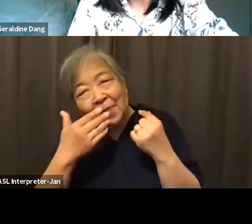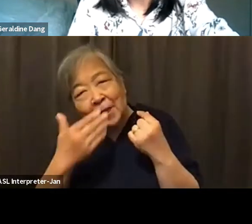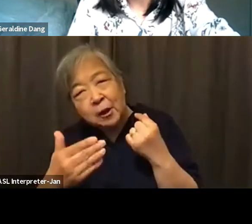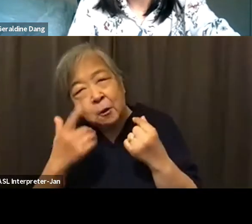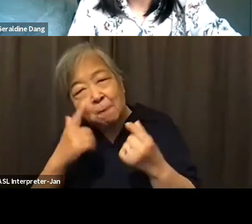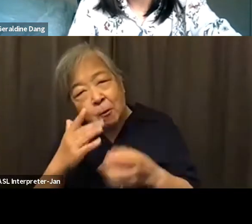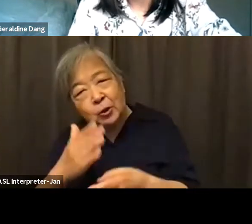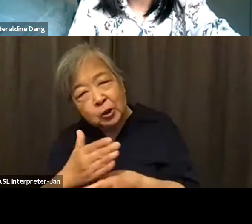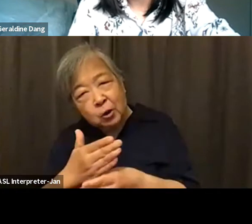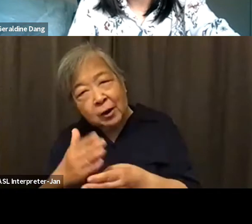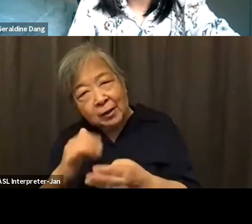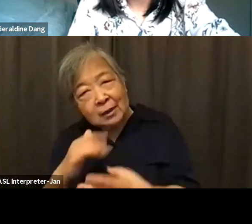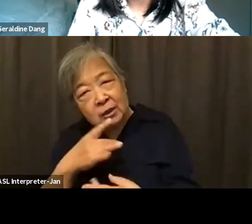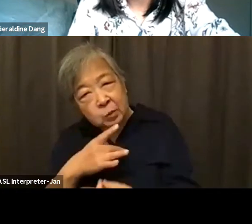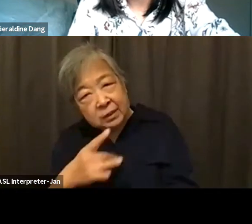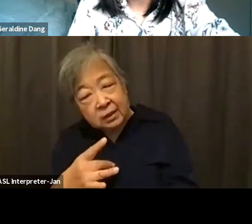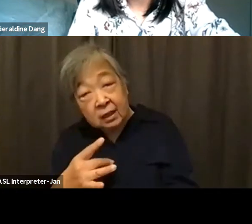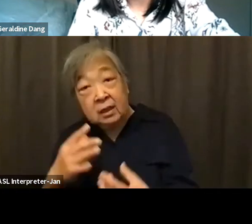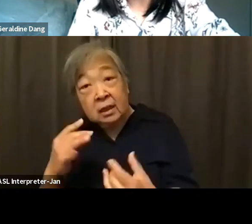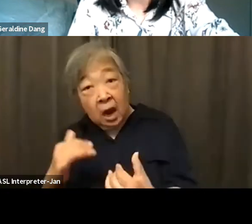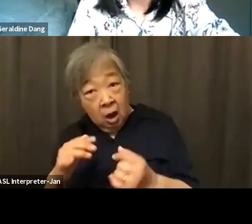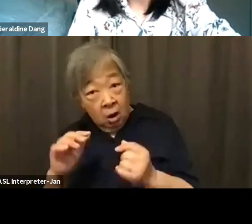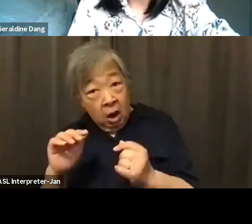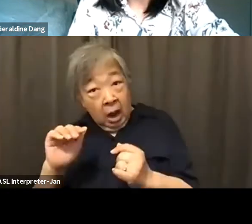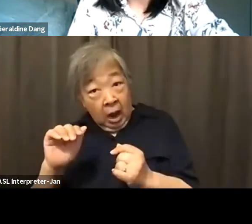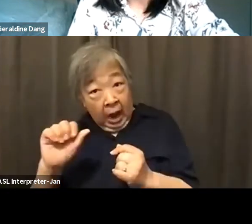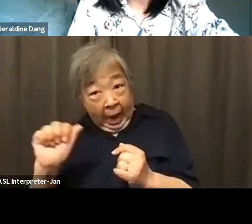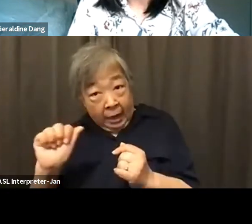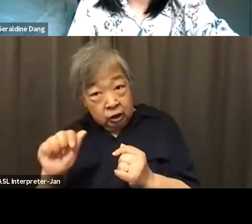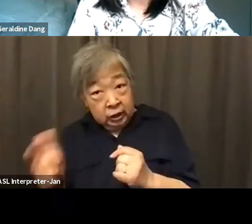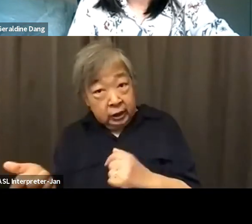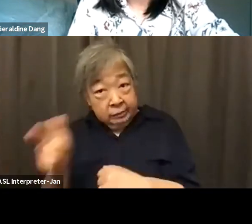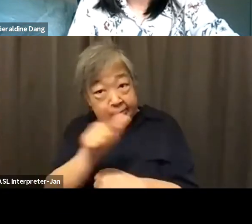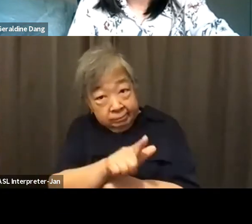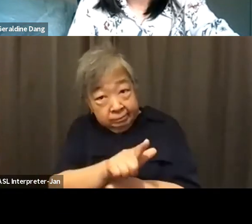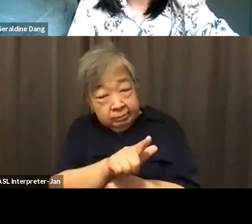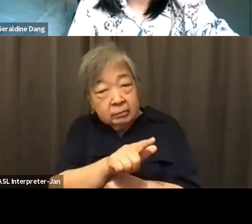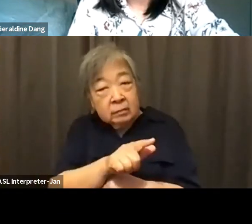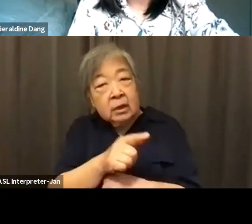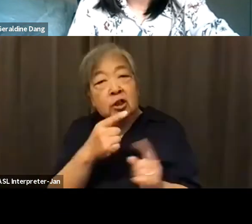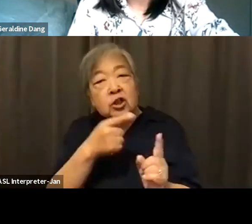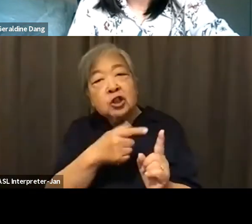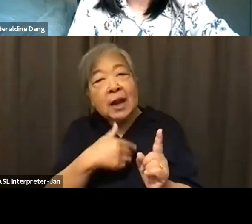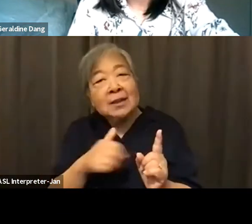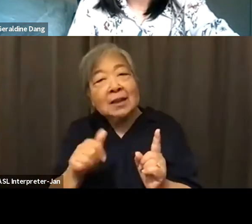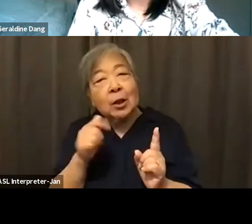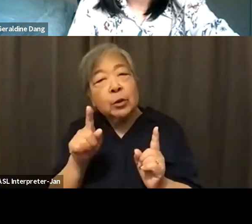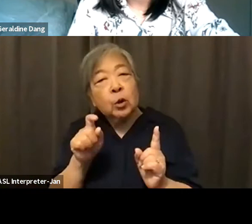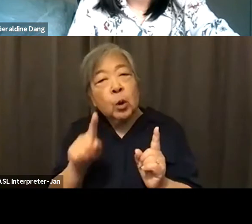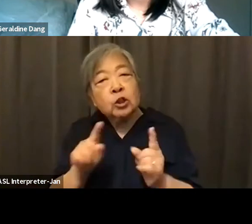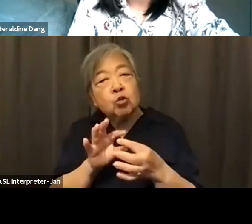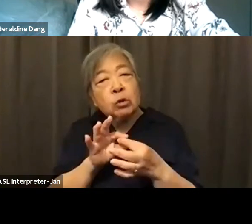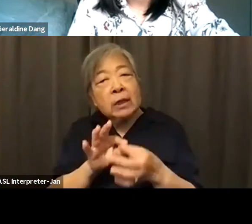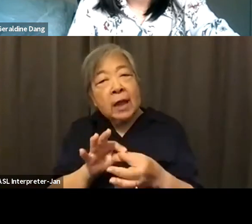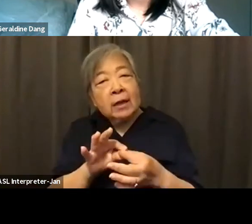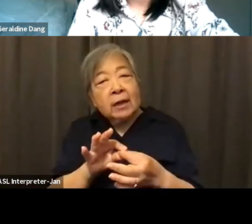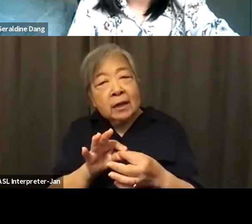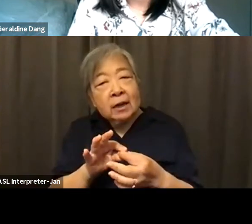And I'm going to pass it back to Ashley because she has another question related to identity before we switch gears a little bit.